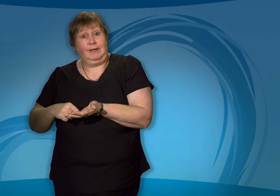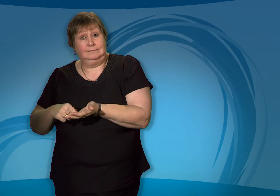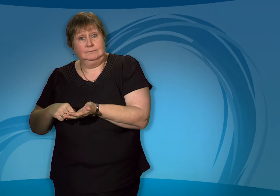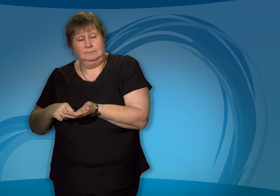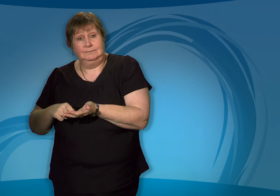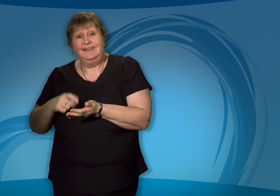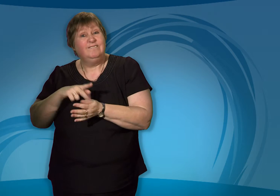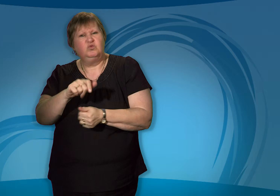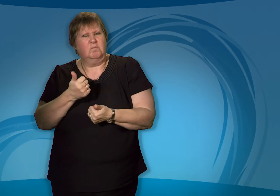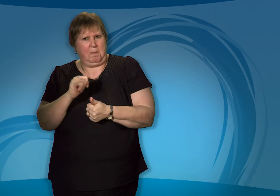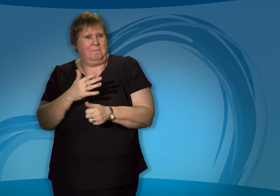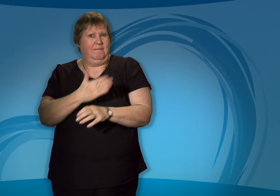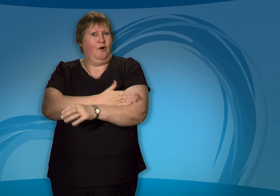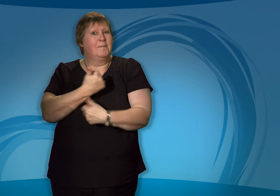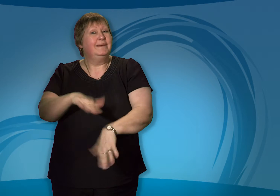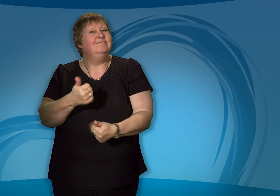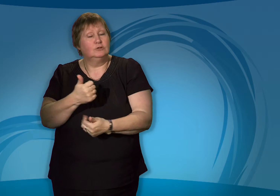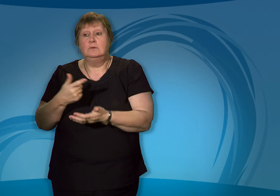(if you already haven't signed one).